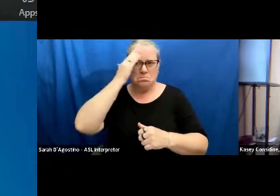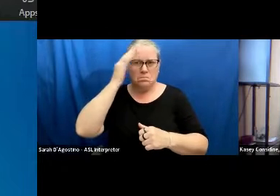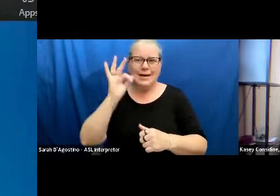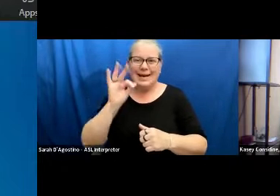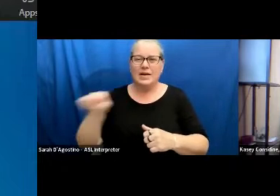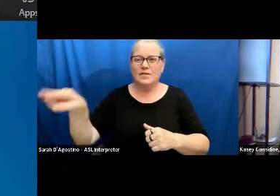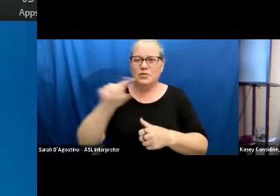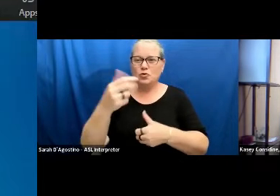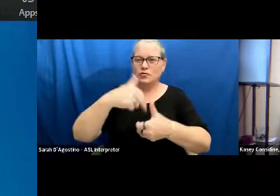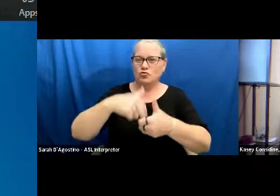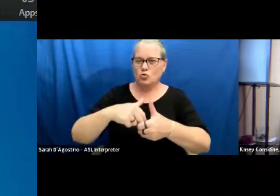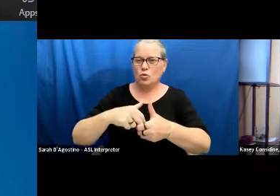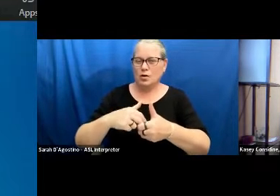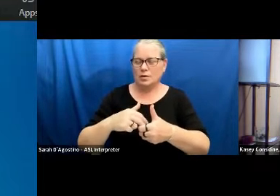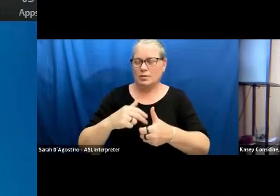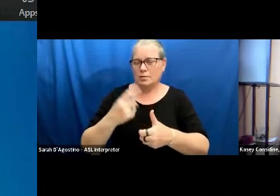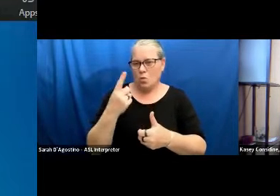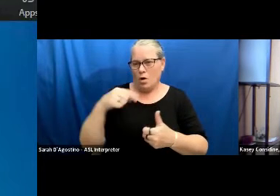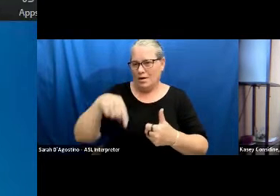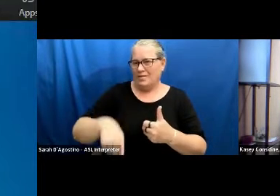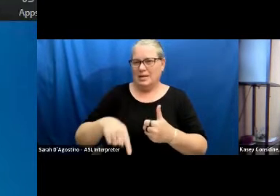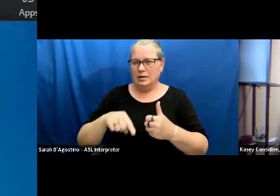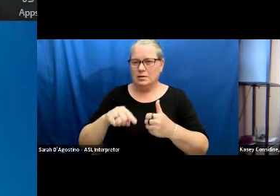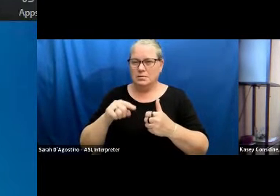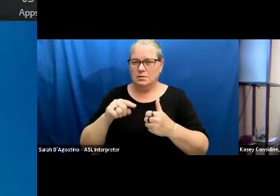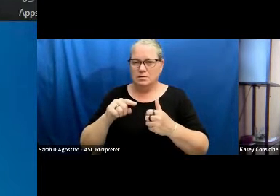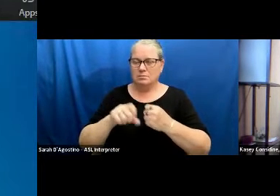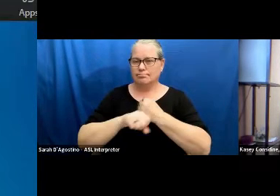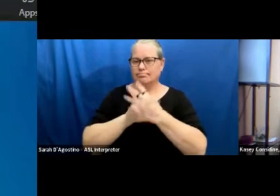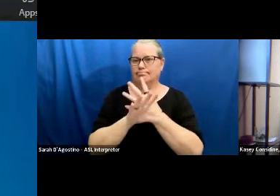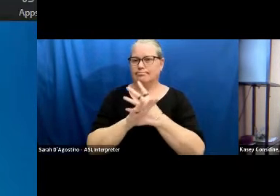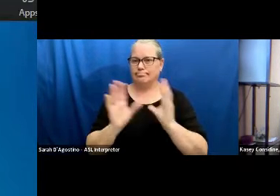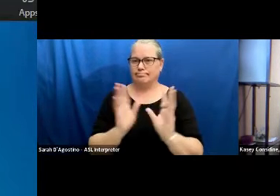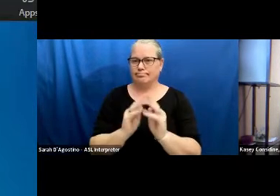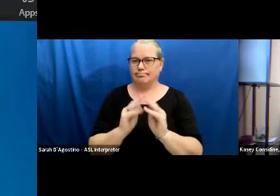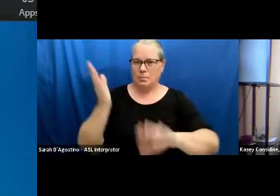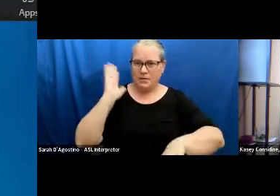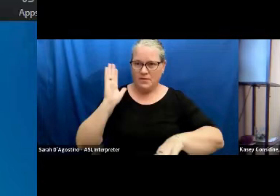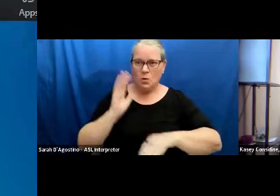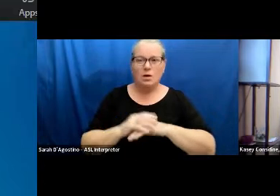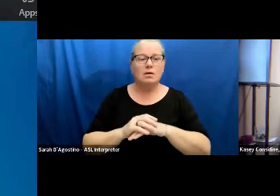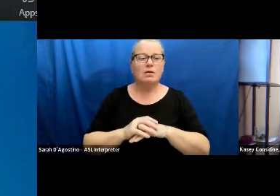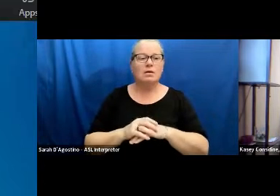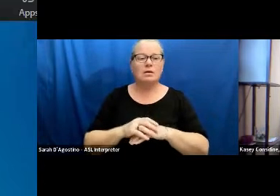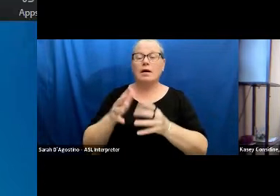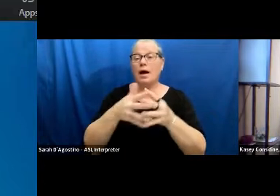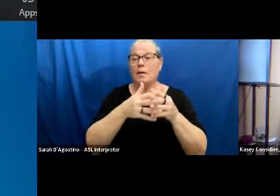webinars before and that's the americans with disabilities act specifically title